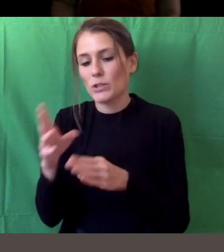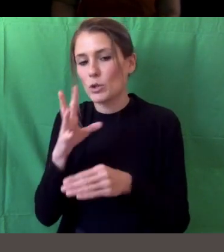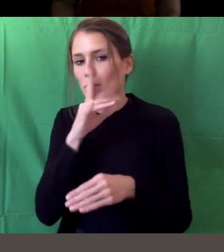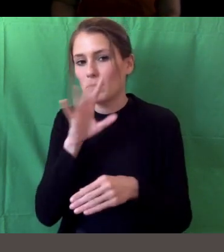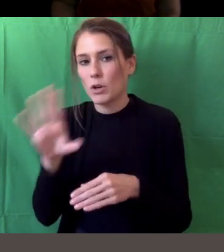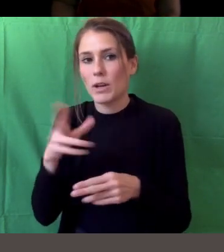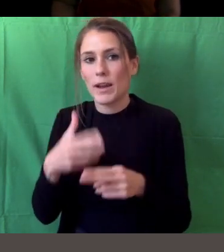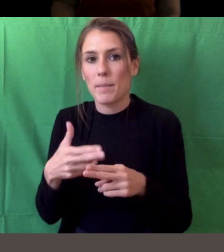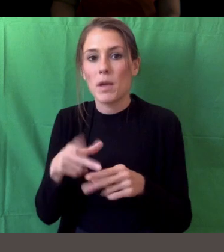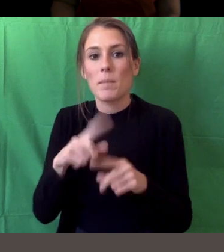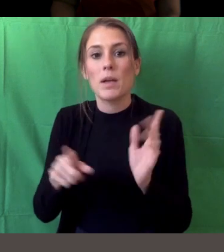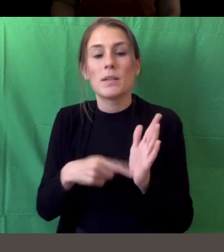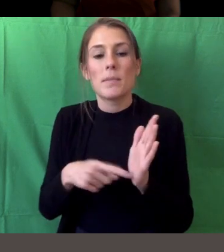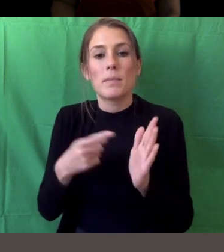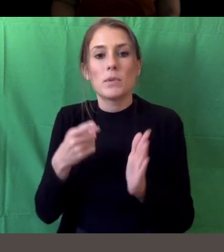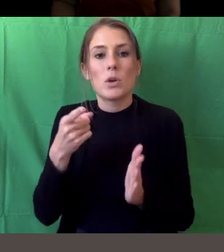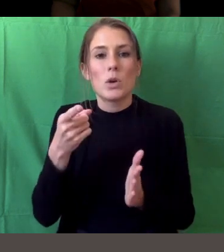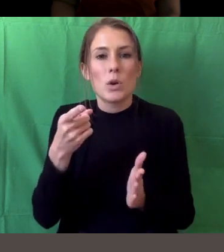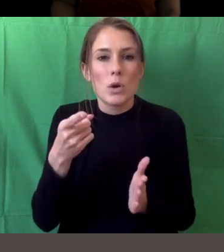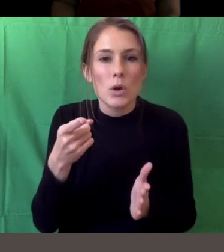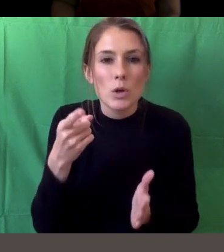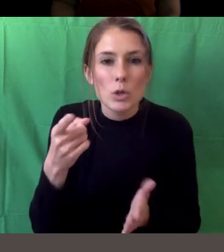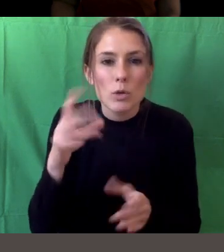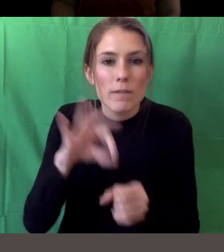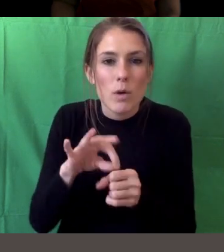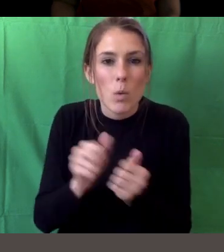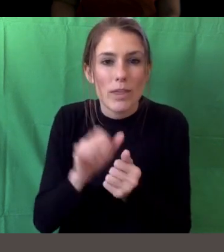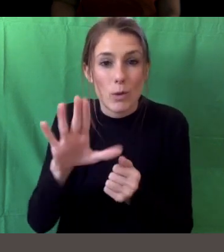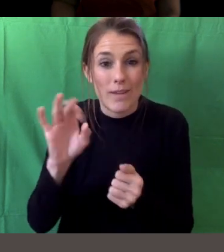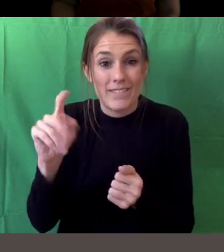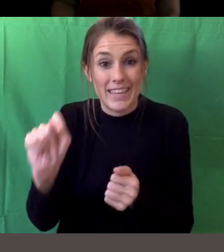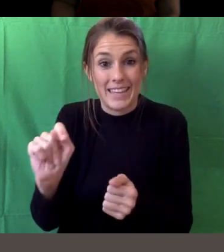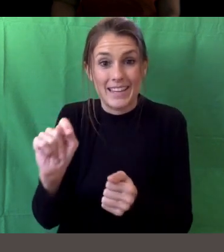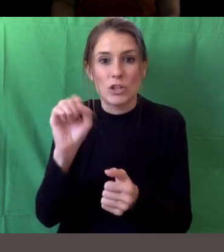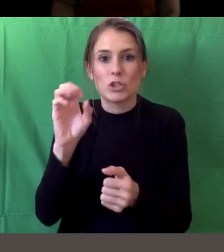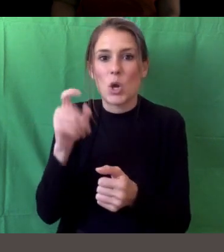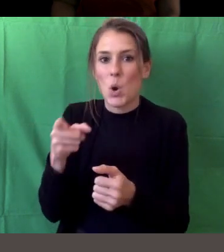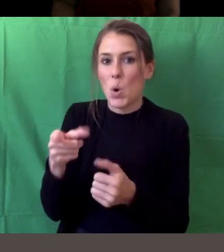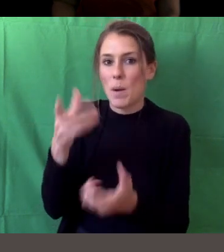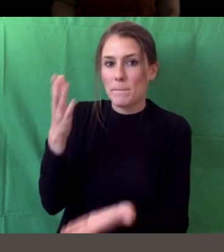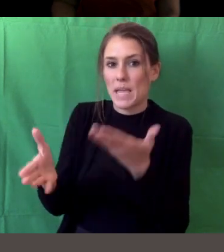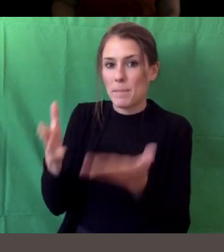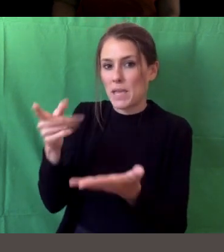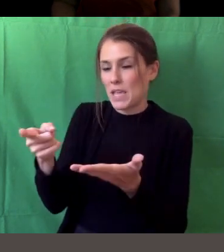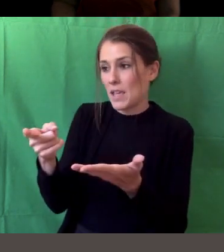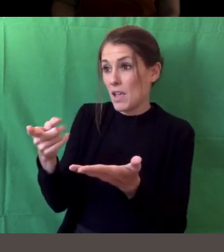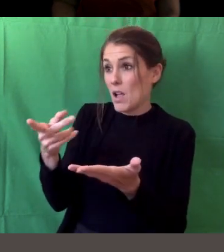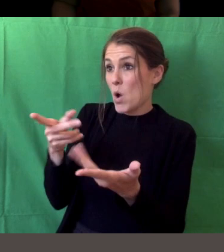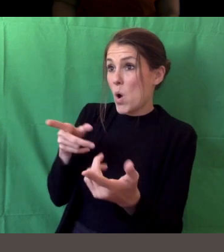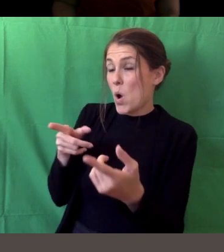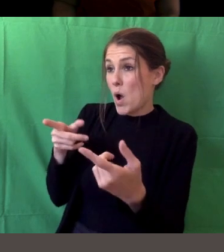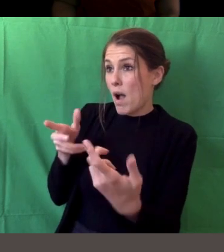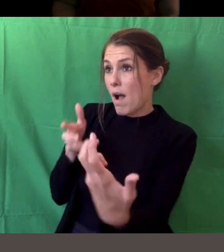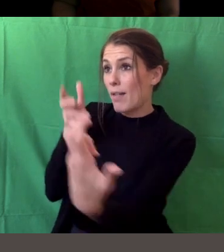you vote with your feet, right? You can also be part of things that already exist in line with your values, with your way of work and what you want to create in this world.